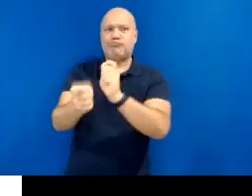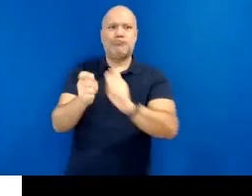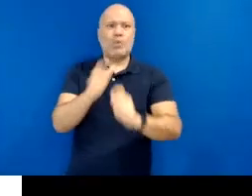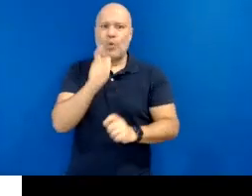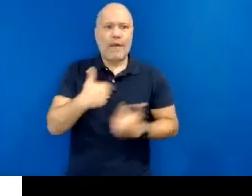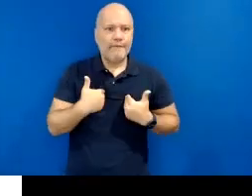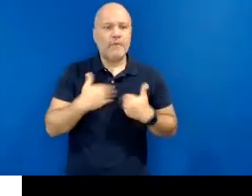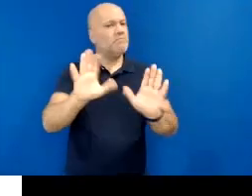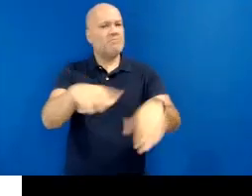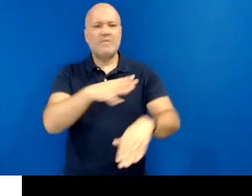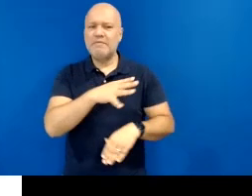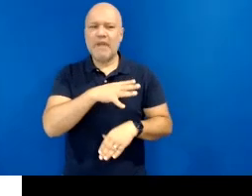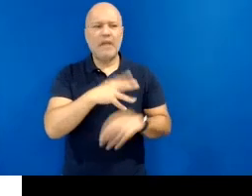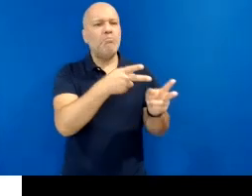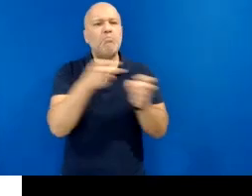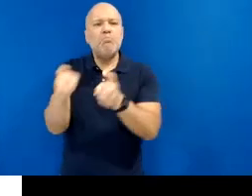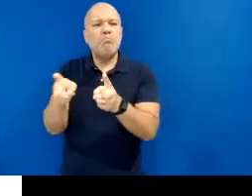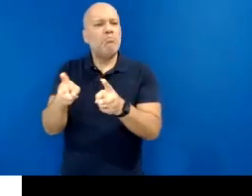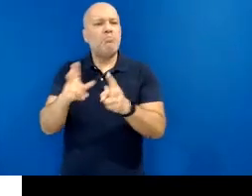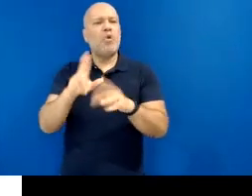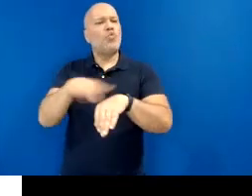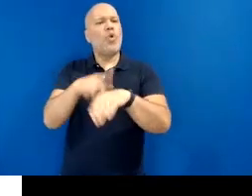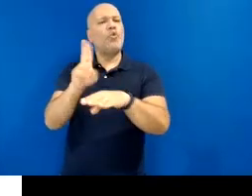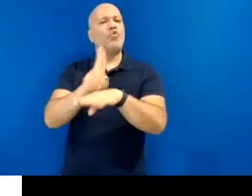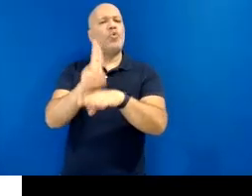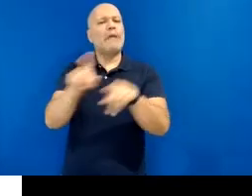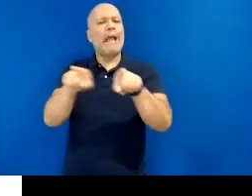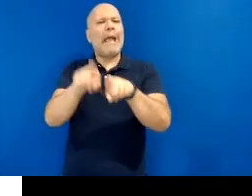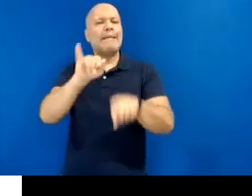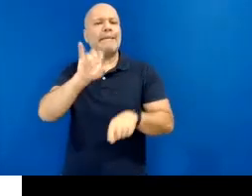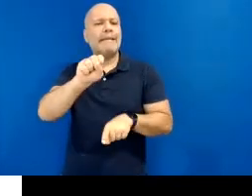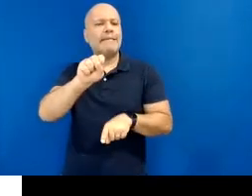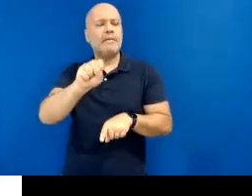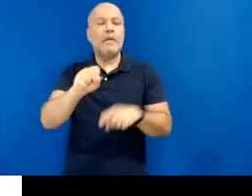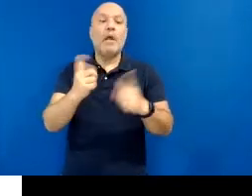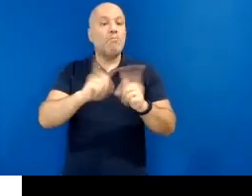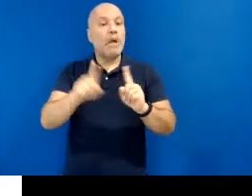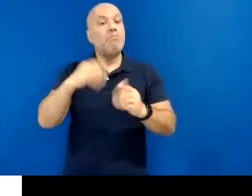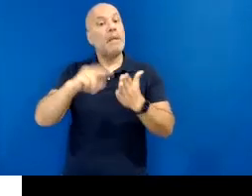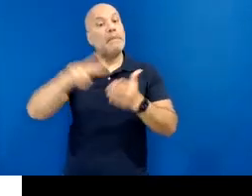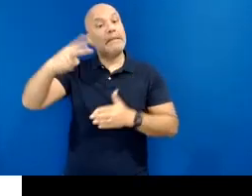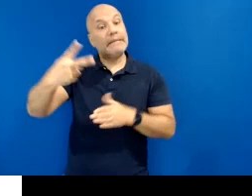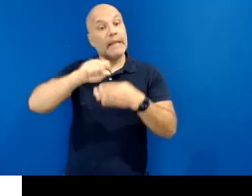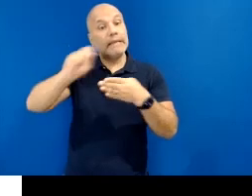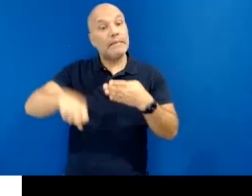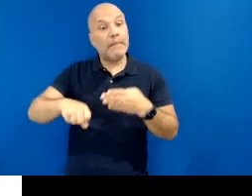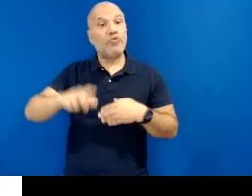maybe the second or third semester beyond. The possibilities are really endless with these sources.